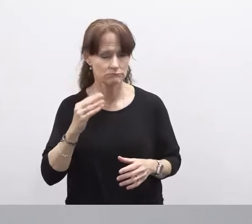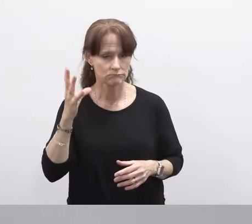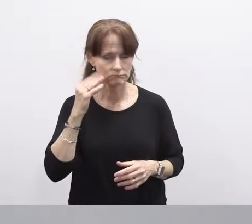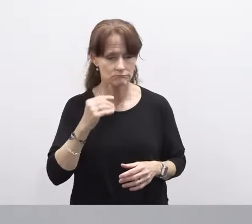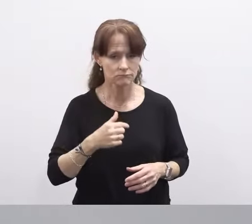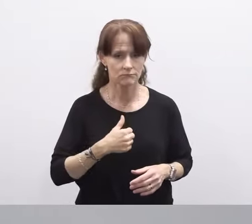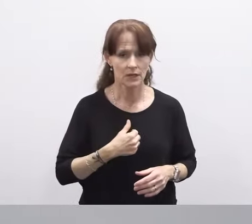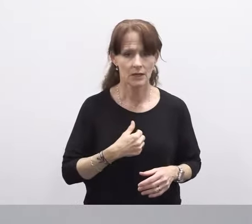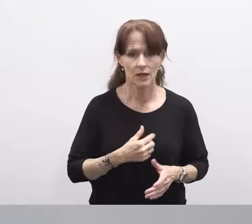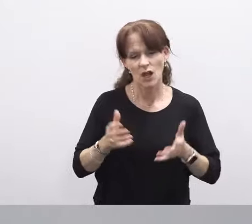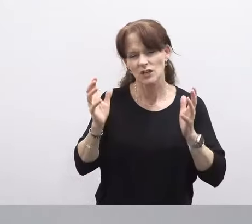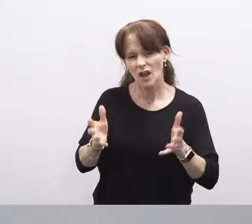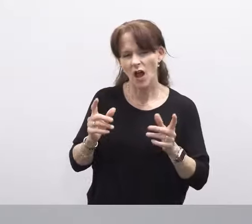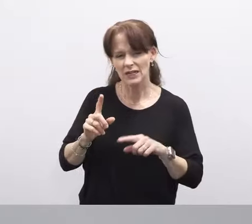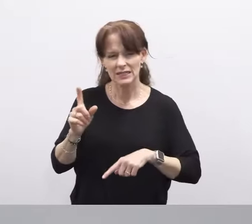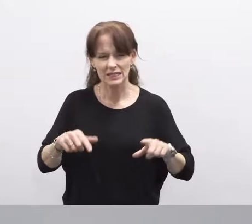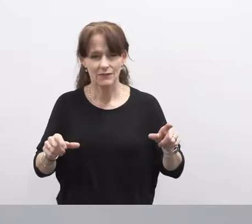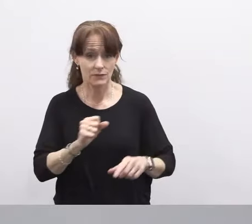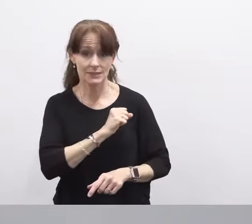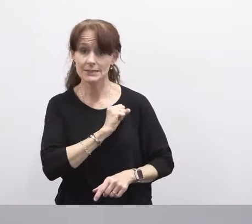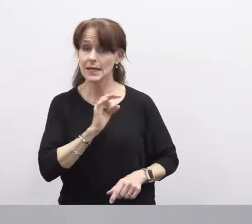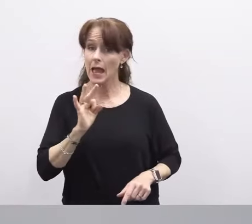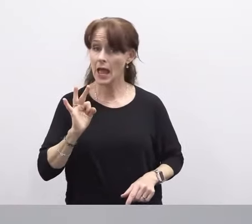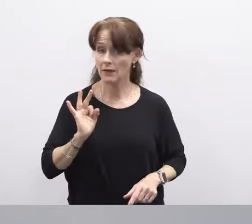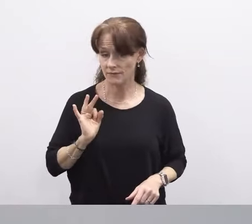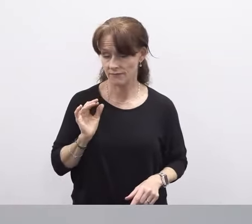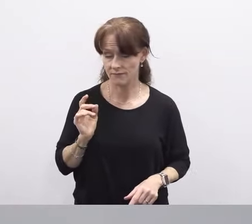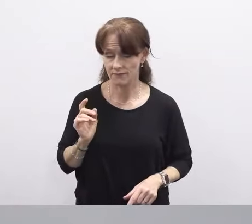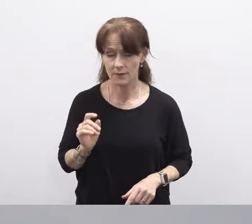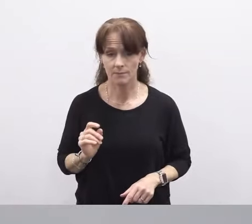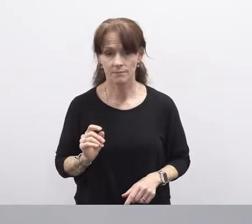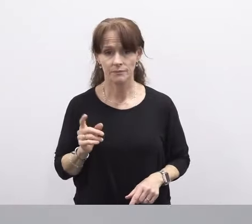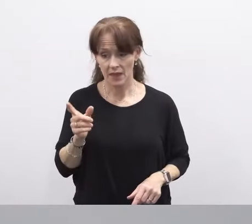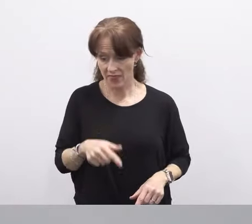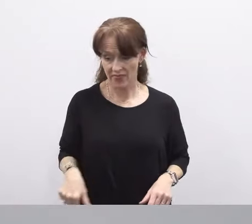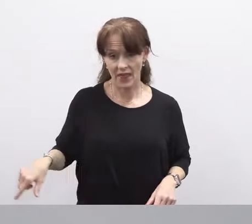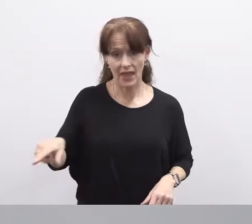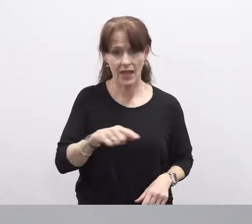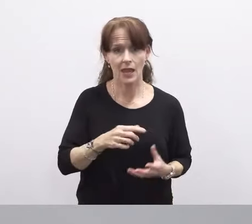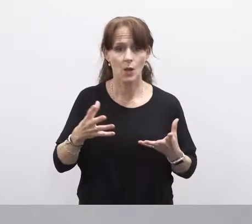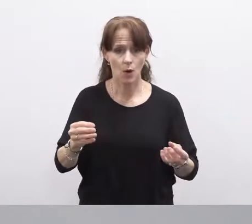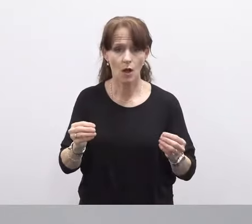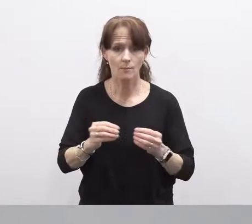from talking to different staff members is that they want more parent involvement.